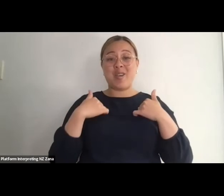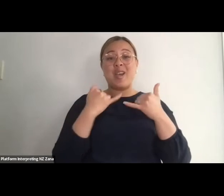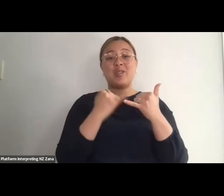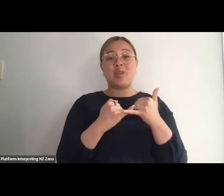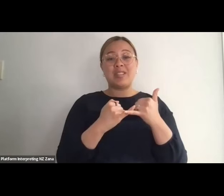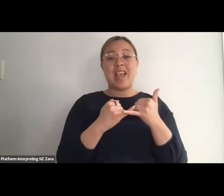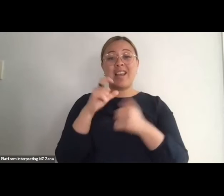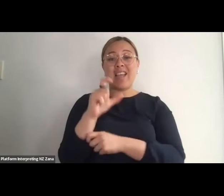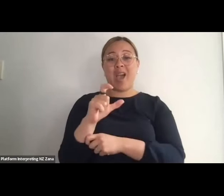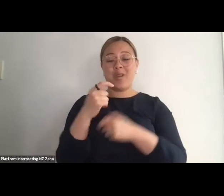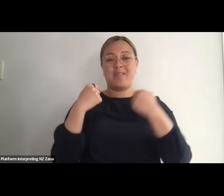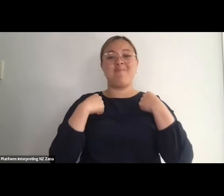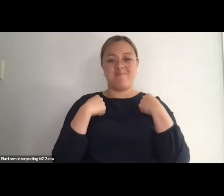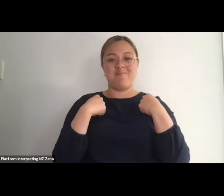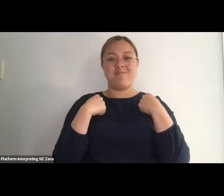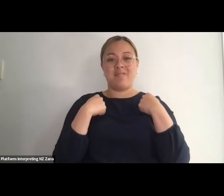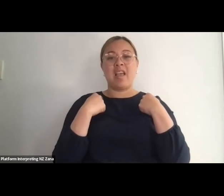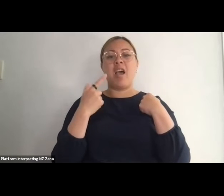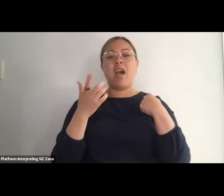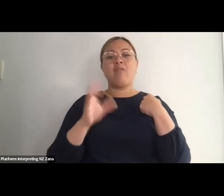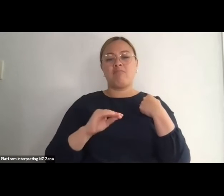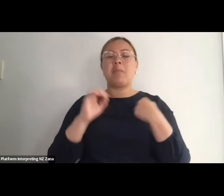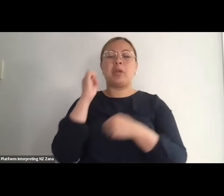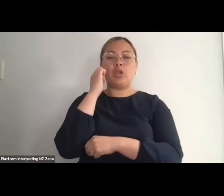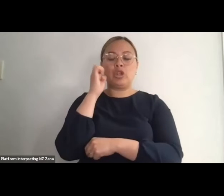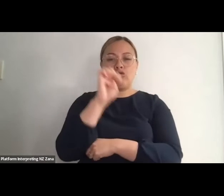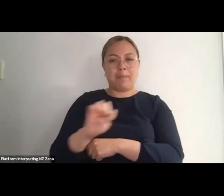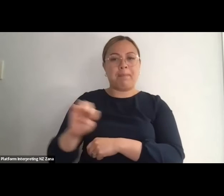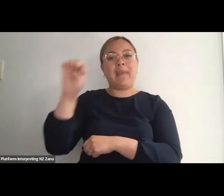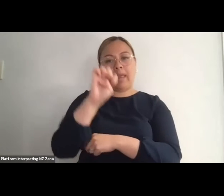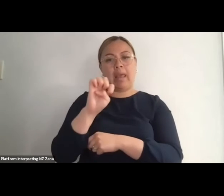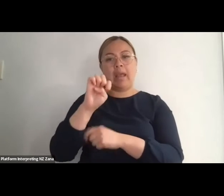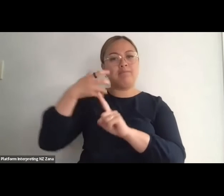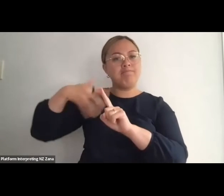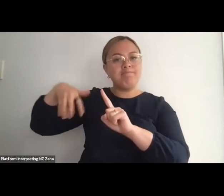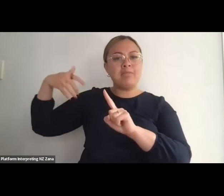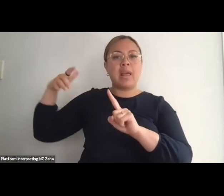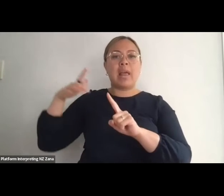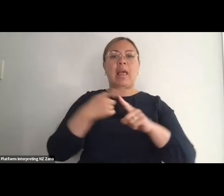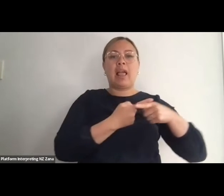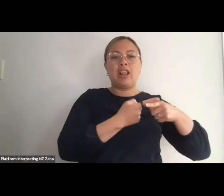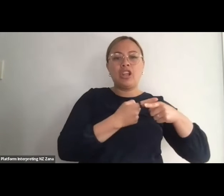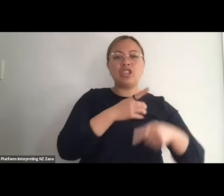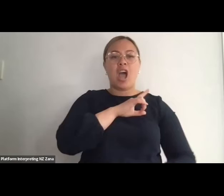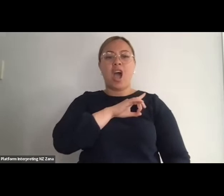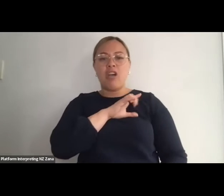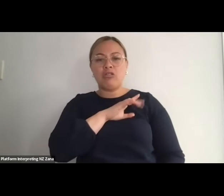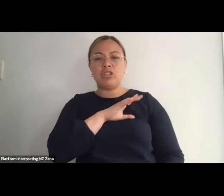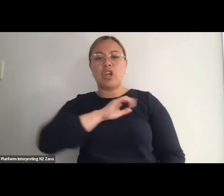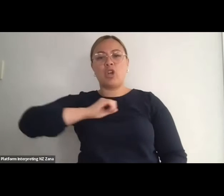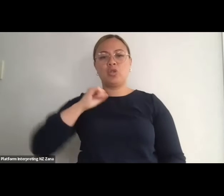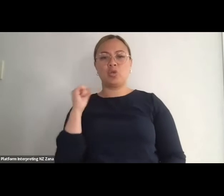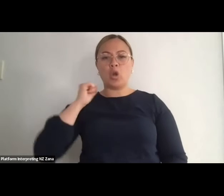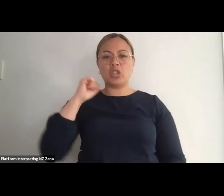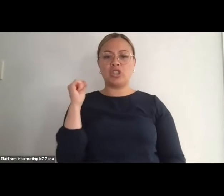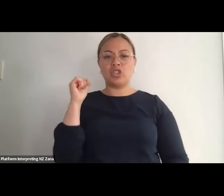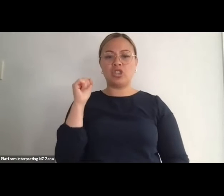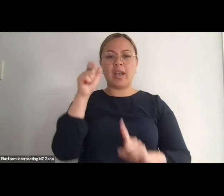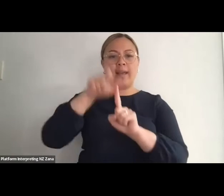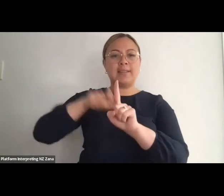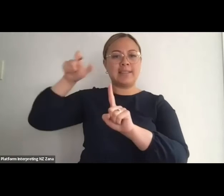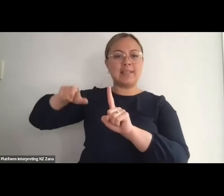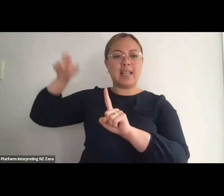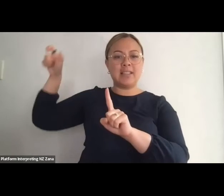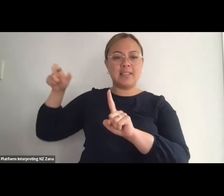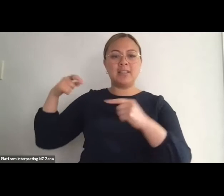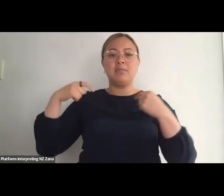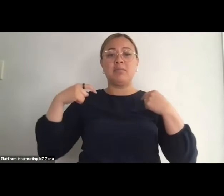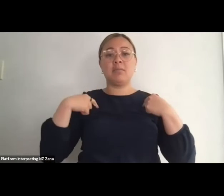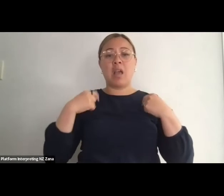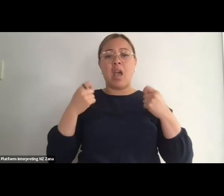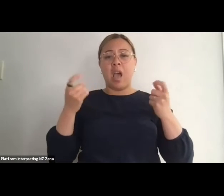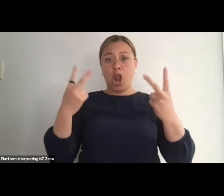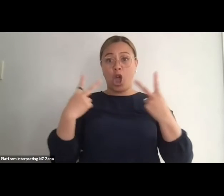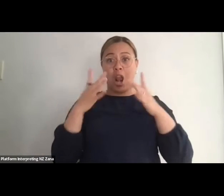I'm of European, English, Irish, Scottish descent. I have light brown hair, I also have